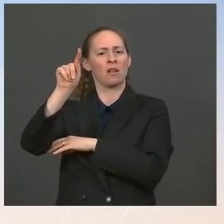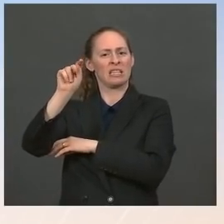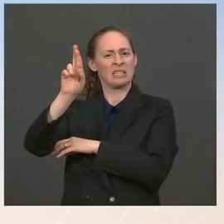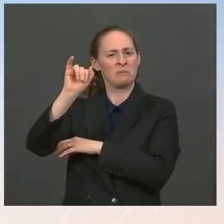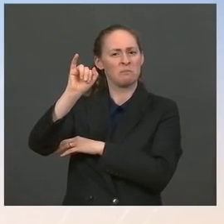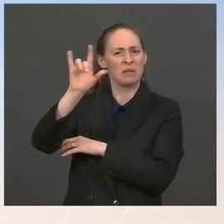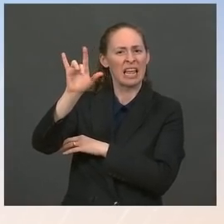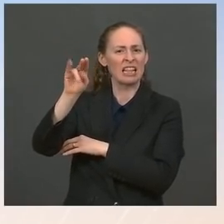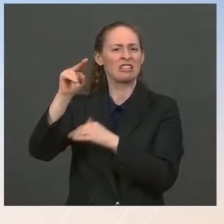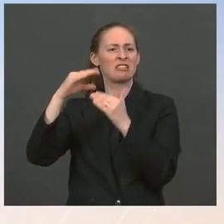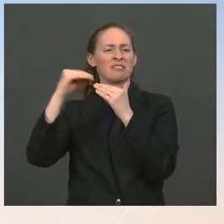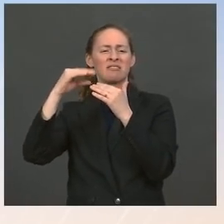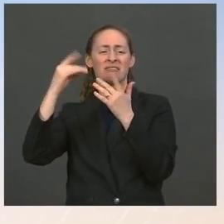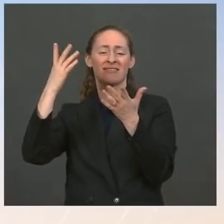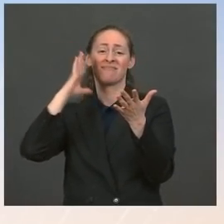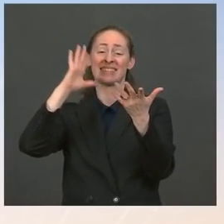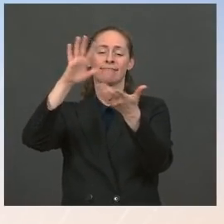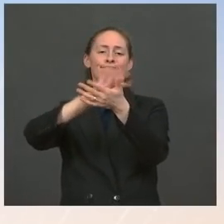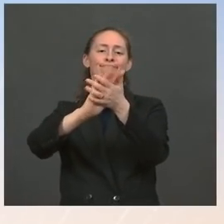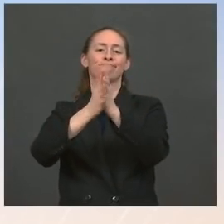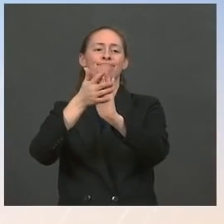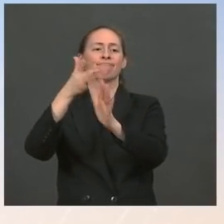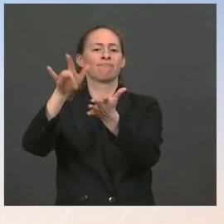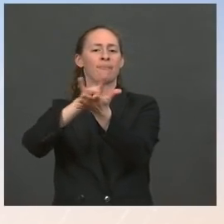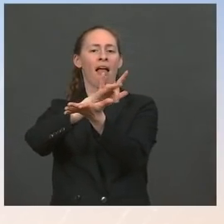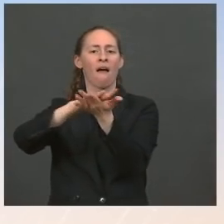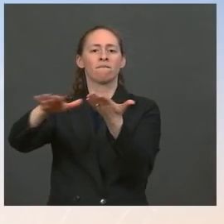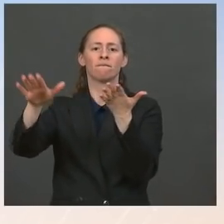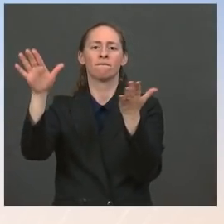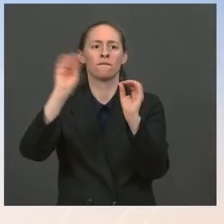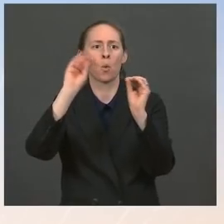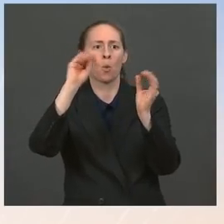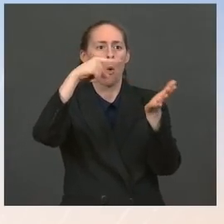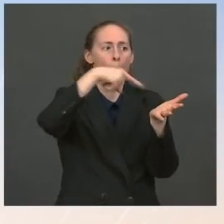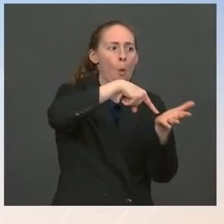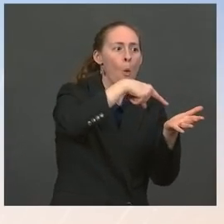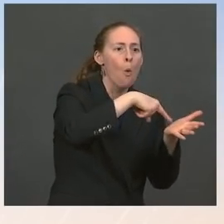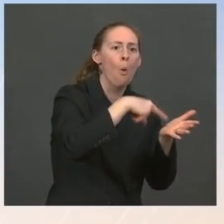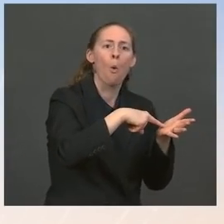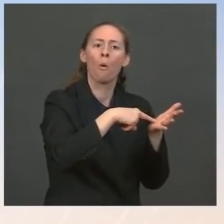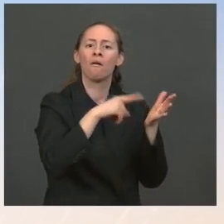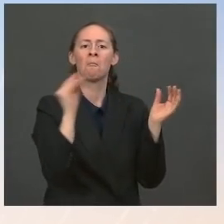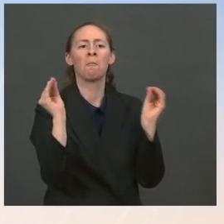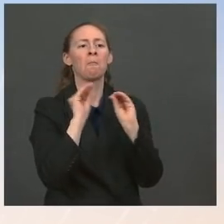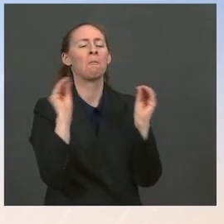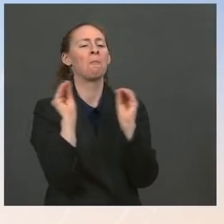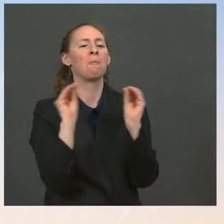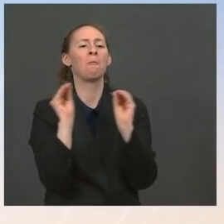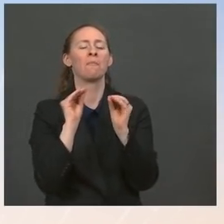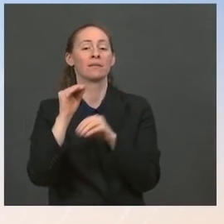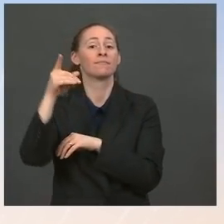We are confident that it will add zero dollars to the deficit. Moody's has said this as well, and so --